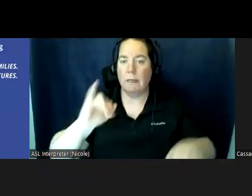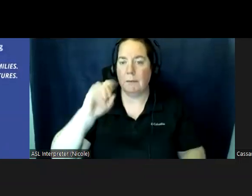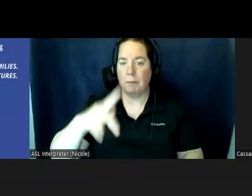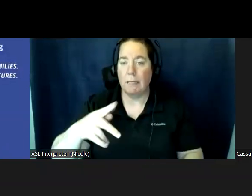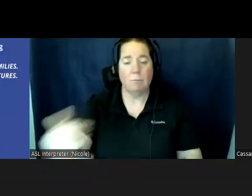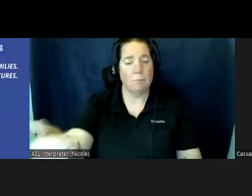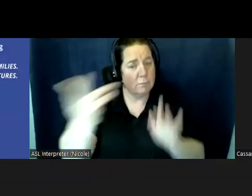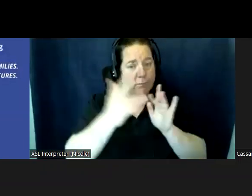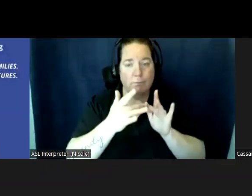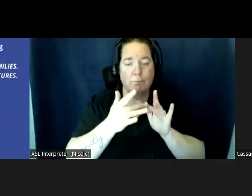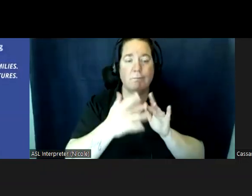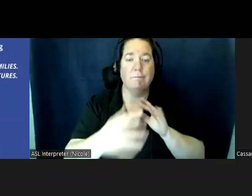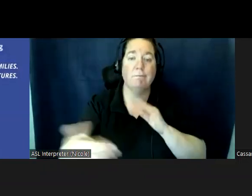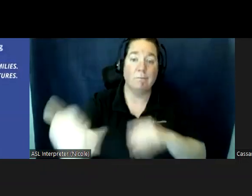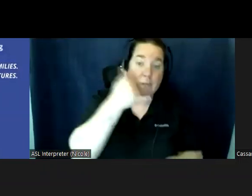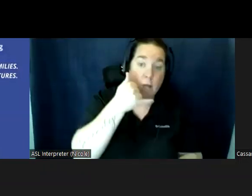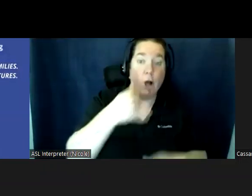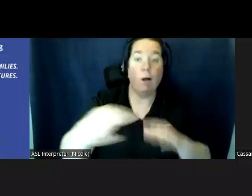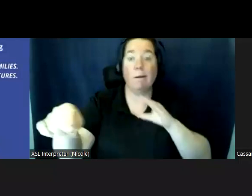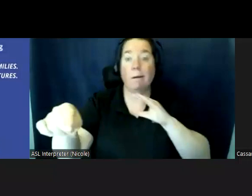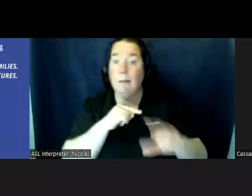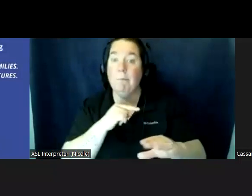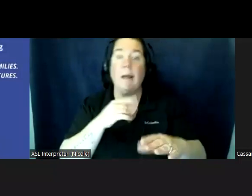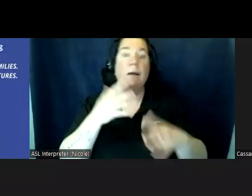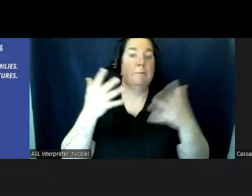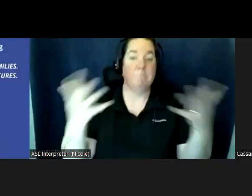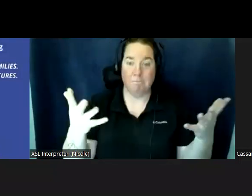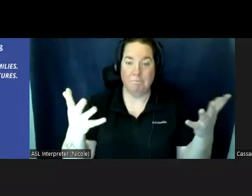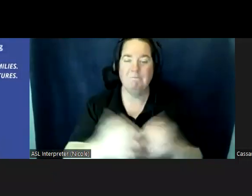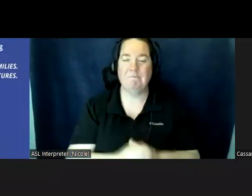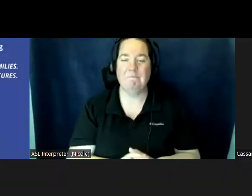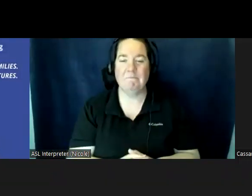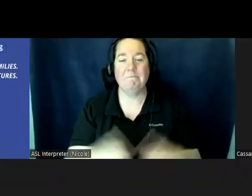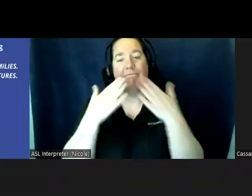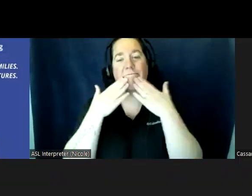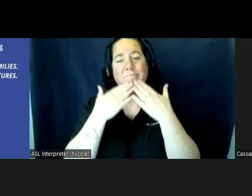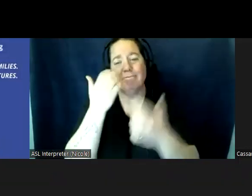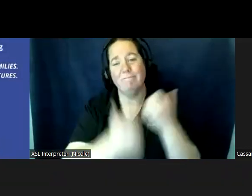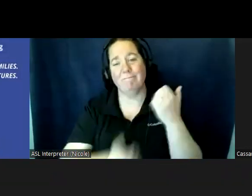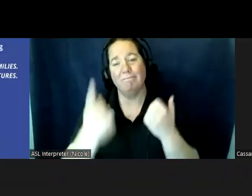us by phone; contact us by email. Thank you again everyone and have a great day.